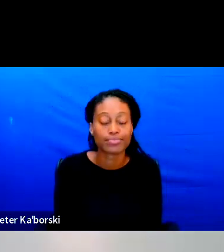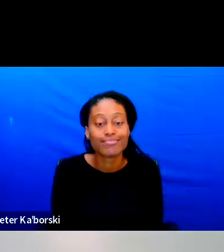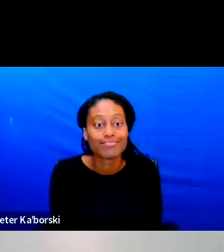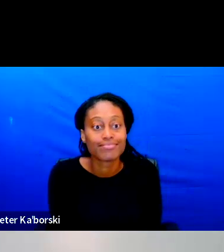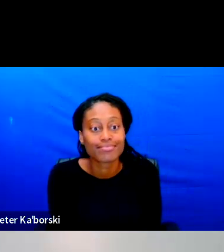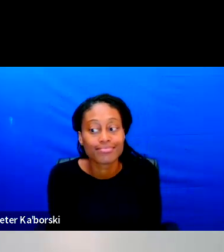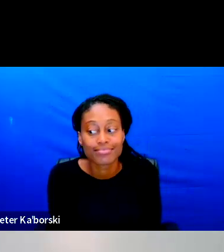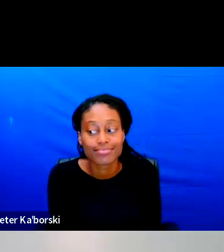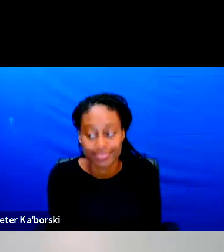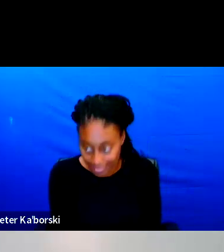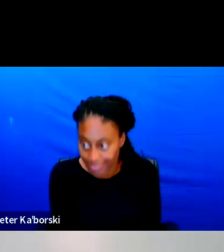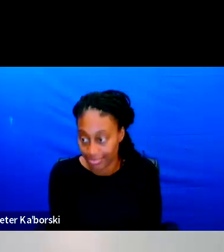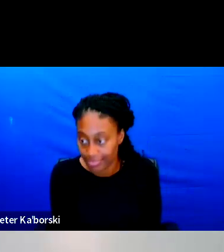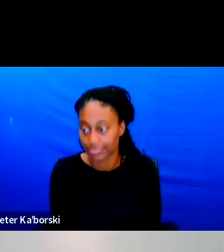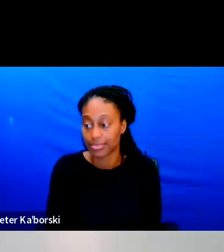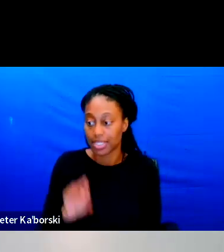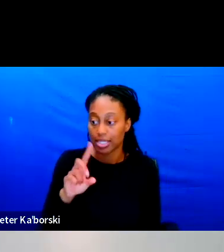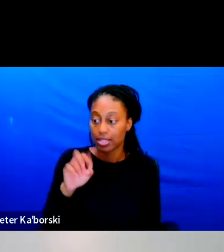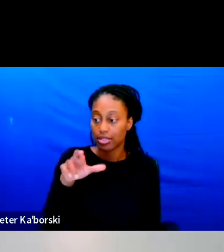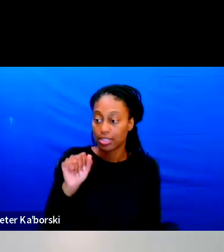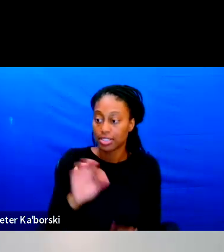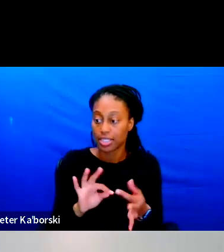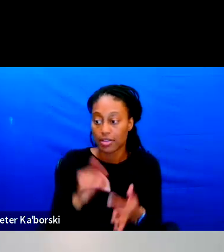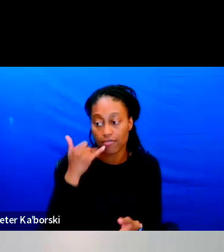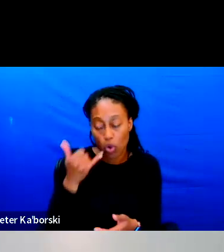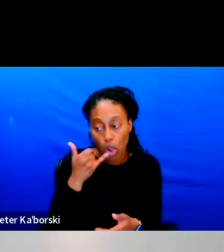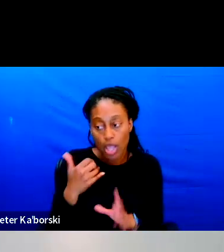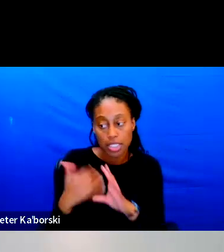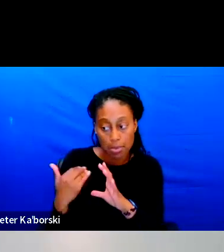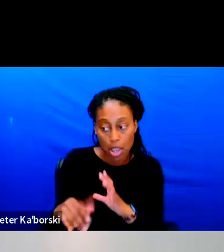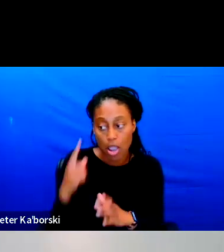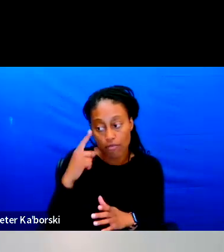Adam Ayers w/ APRIL: Thank you for that. Sandra Mcbride says, phone calls and emails for our follow ups.